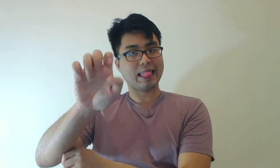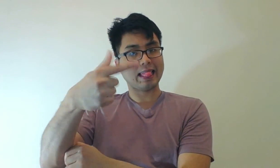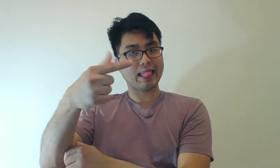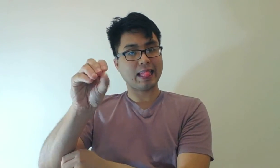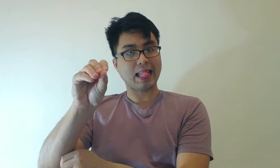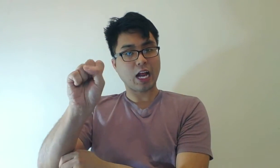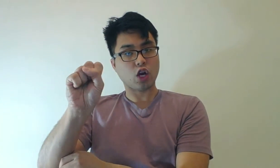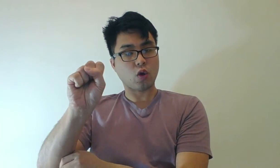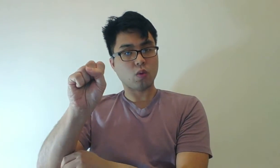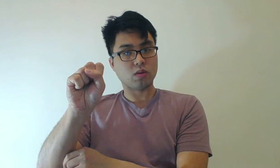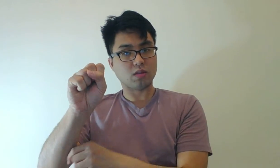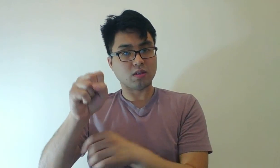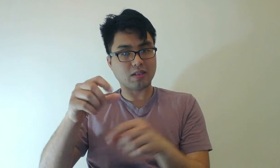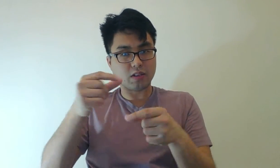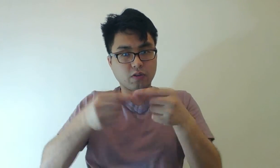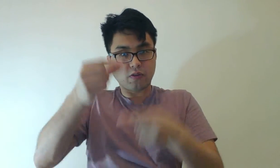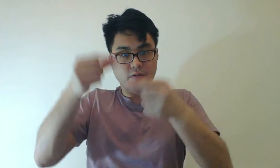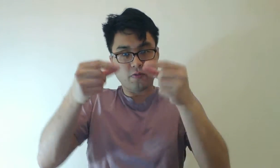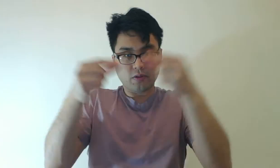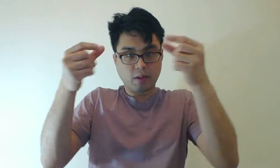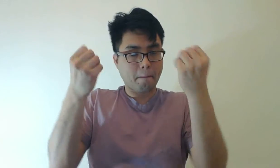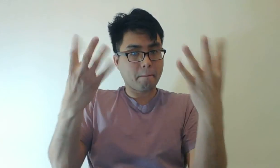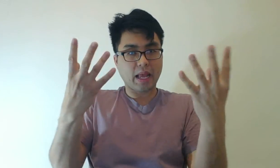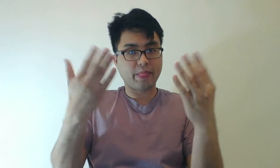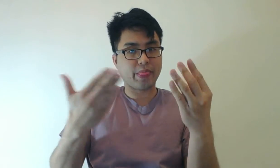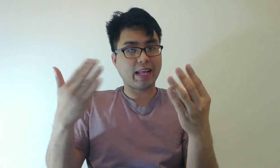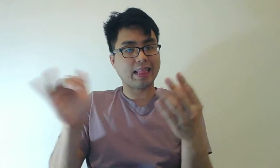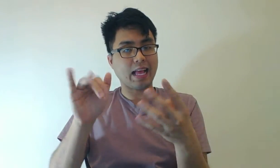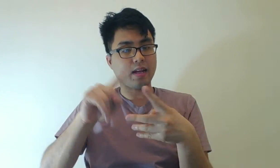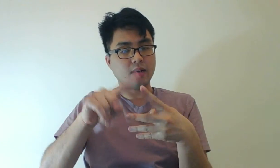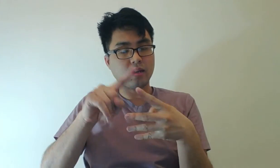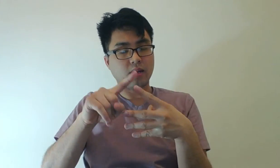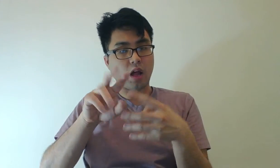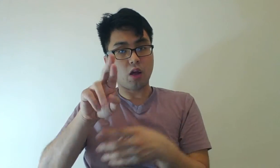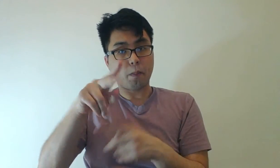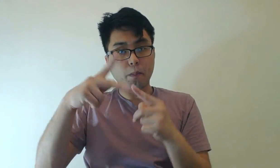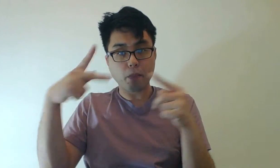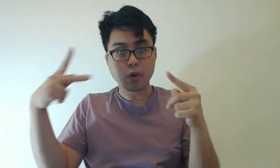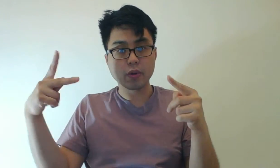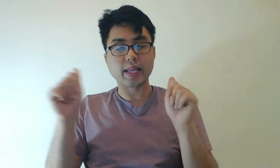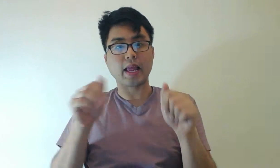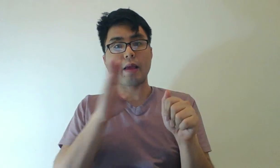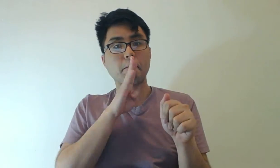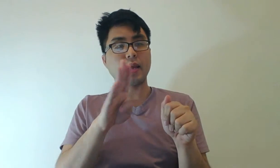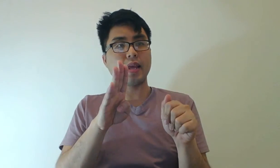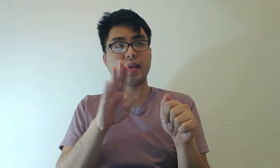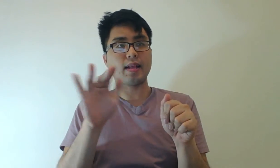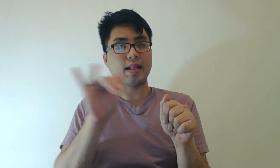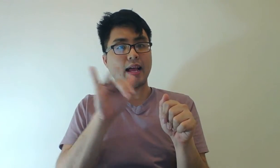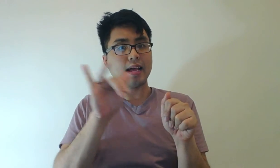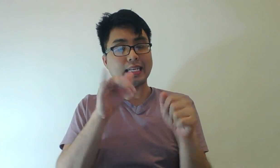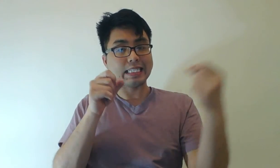like legos, many things like protein can be like